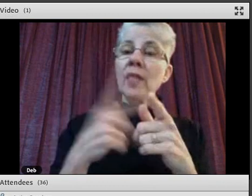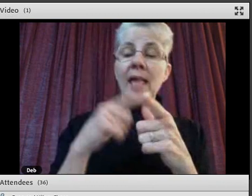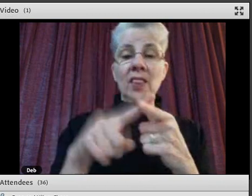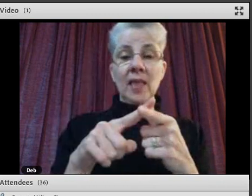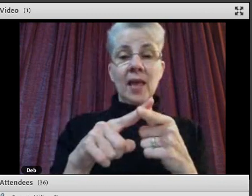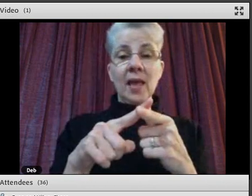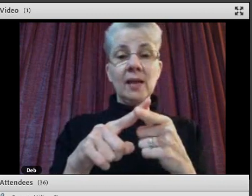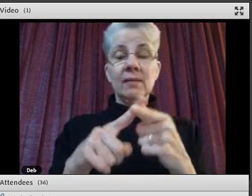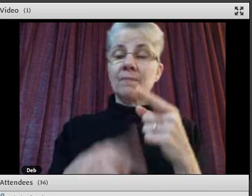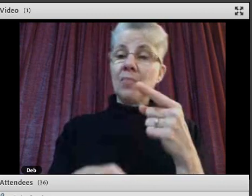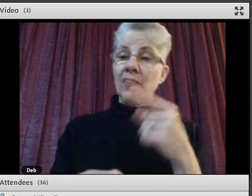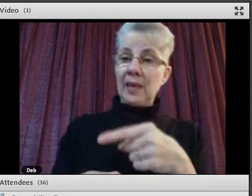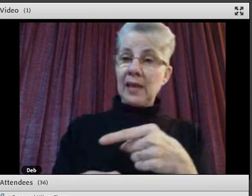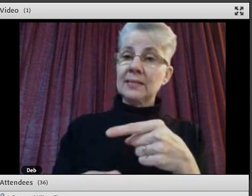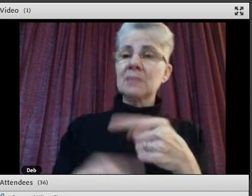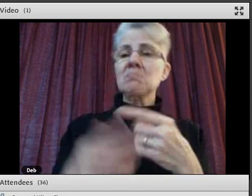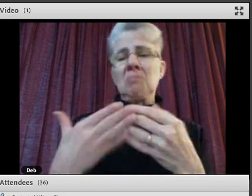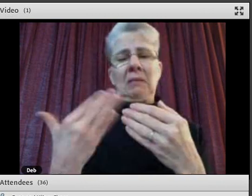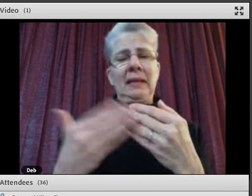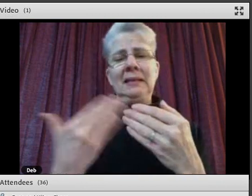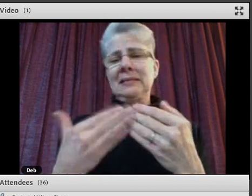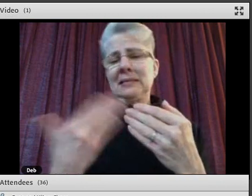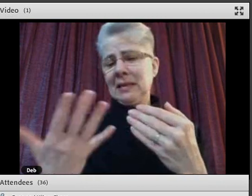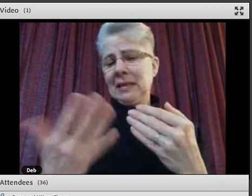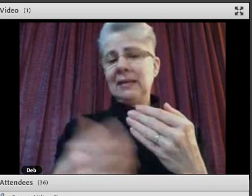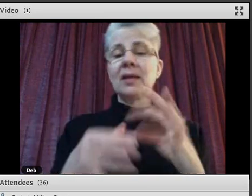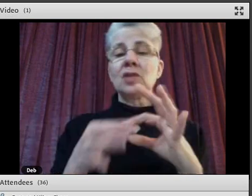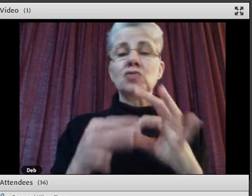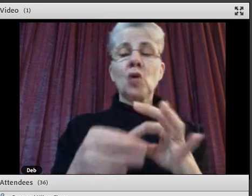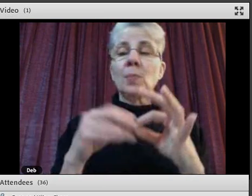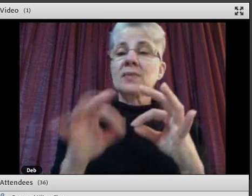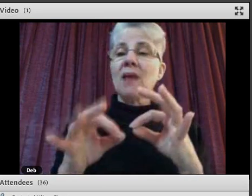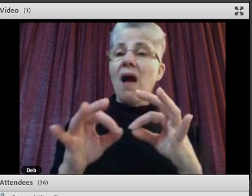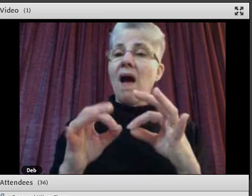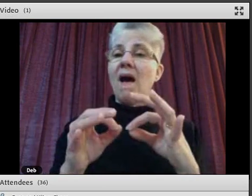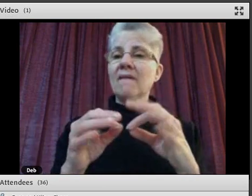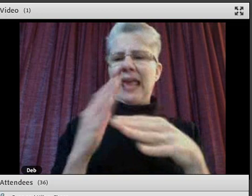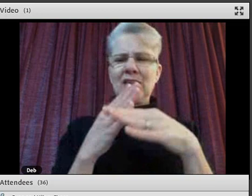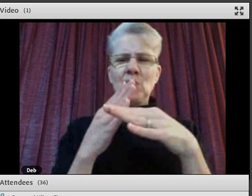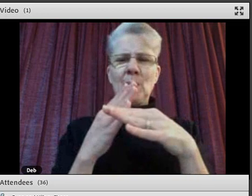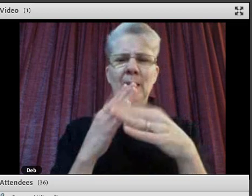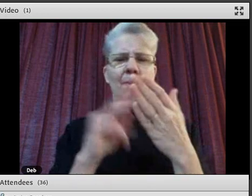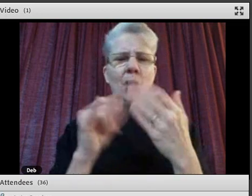This is pretty easy in terms of an intermediate project,